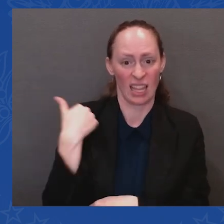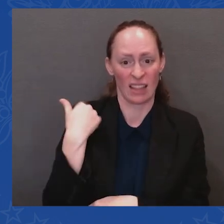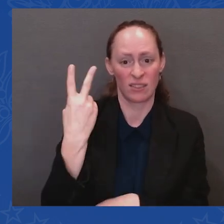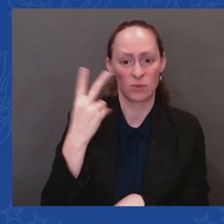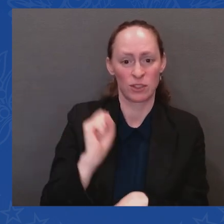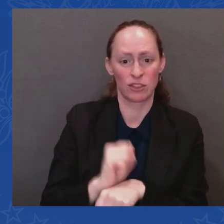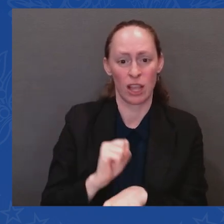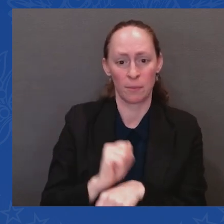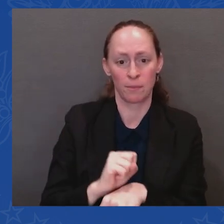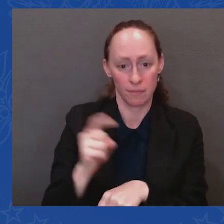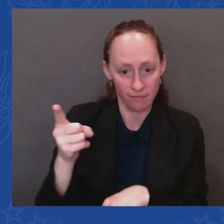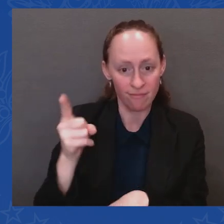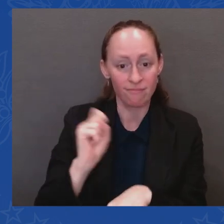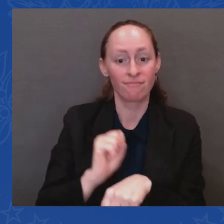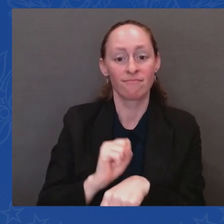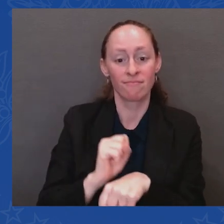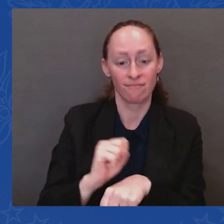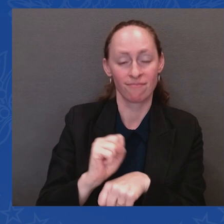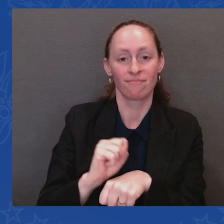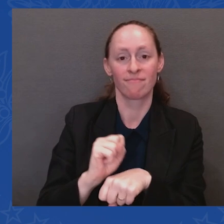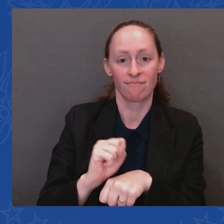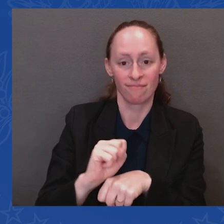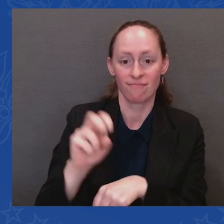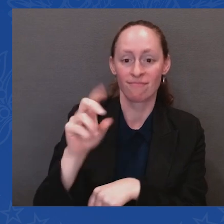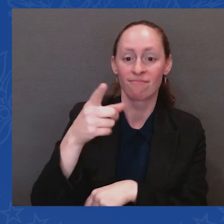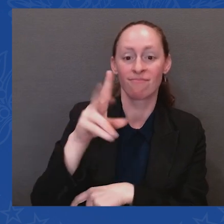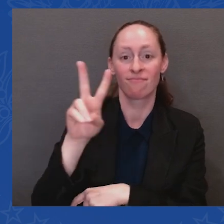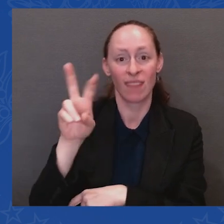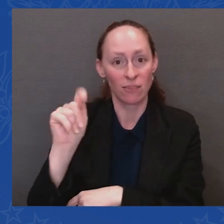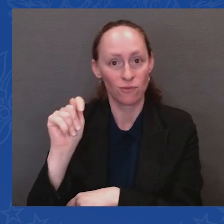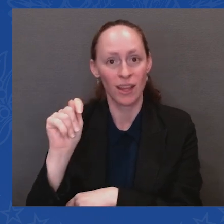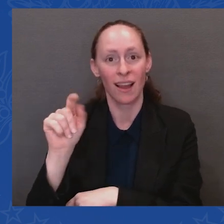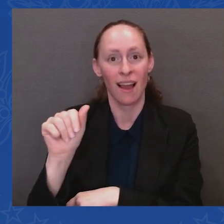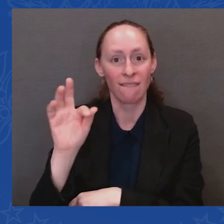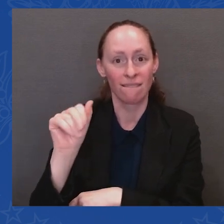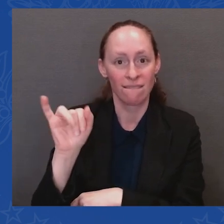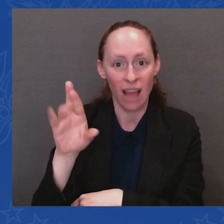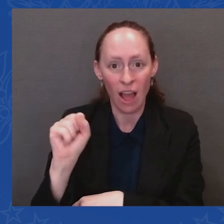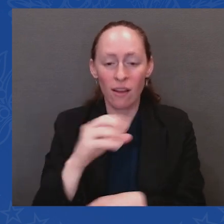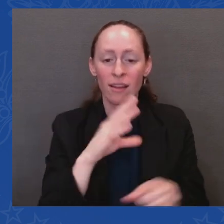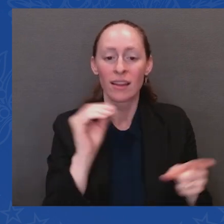Proudly serving her country in and out of uniform every single day.